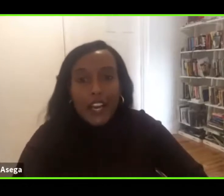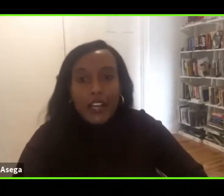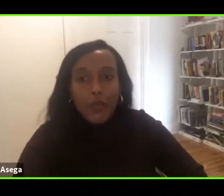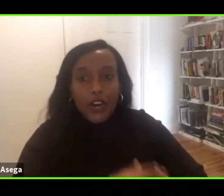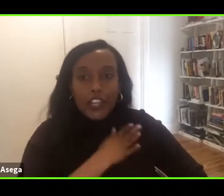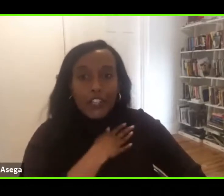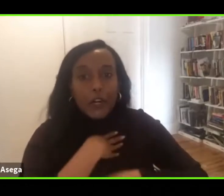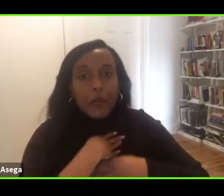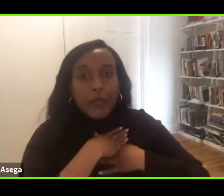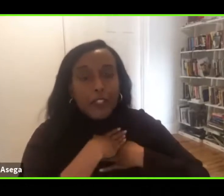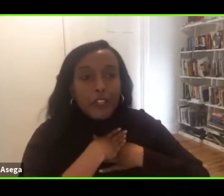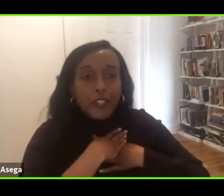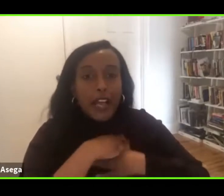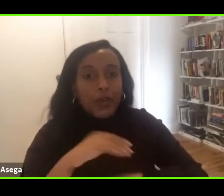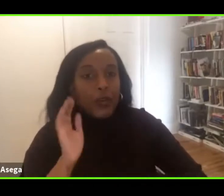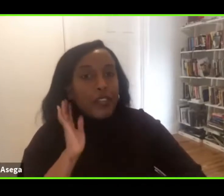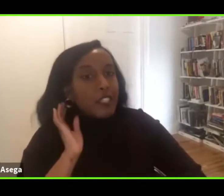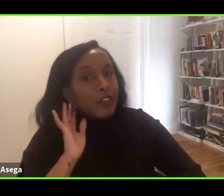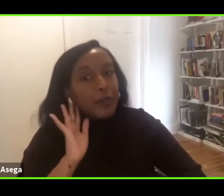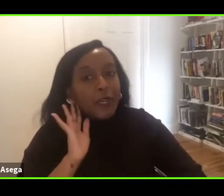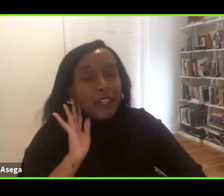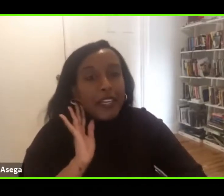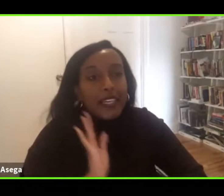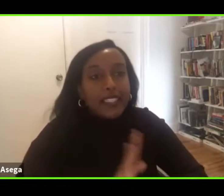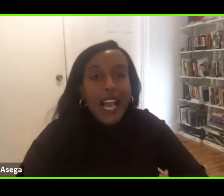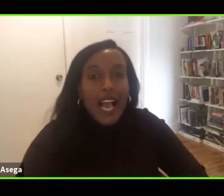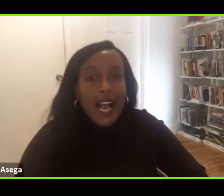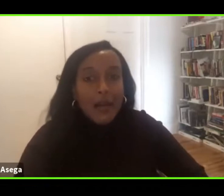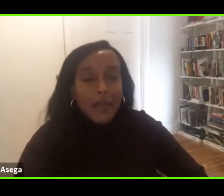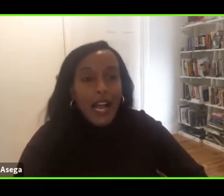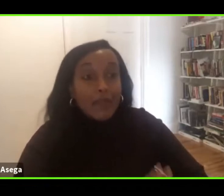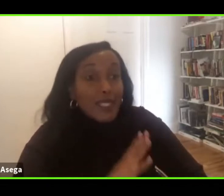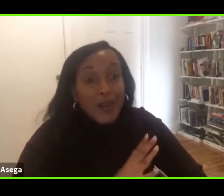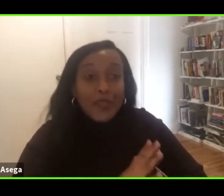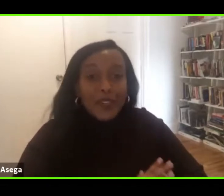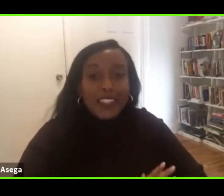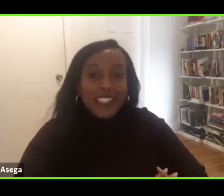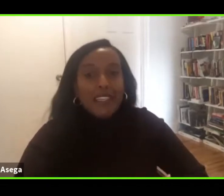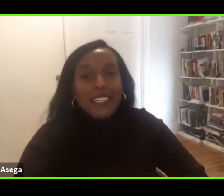and i'm wearing a dark purple turtleneck with silver hoop earrings i'm so thrilled to be here